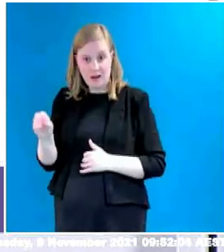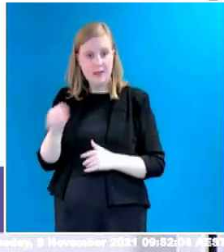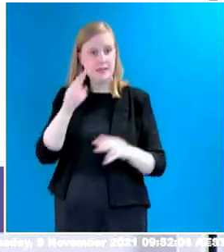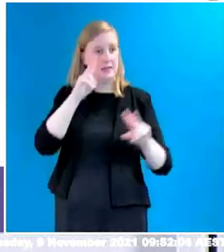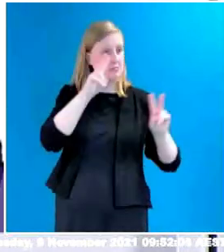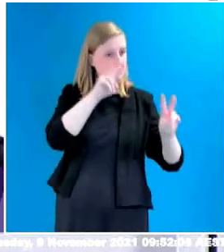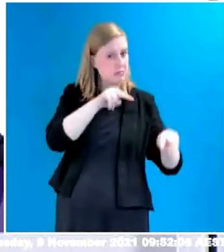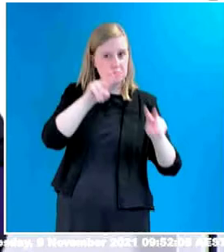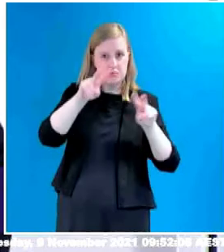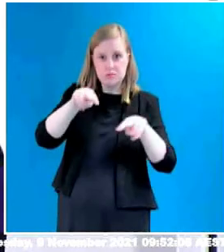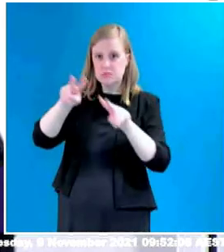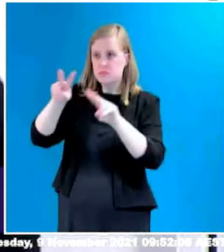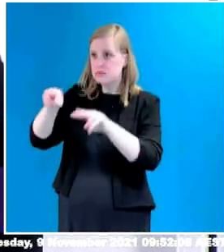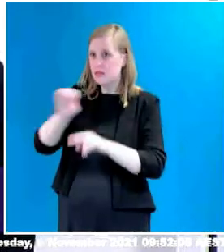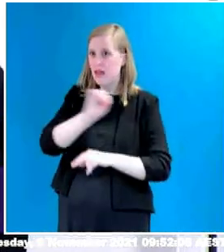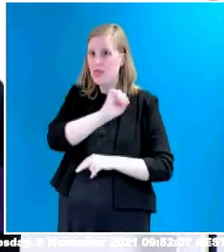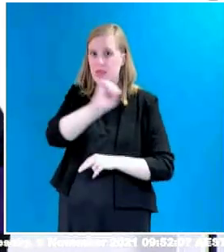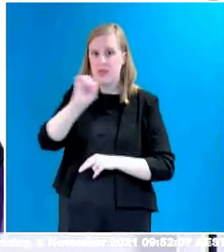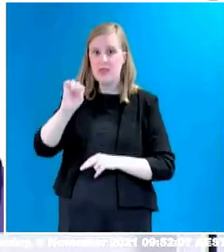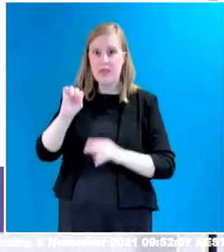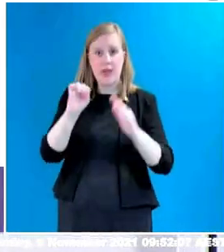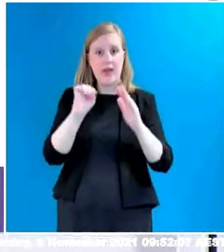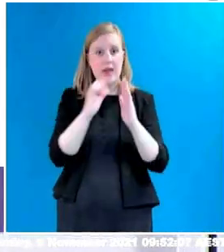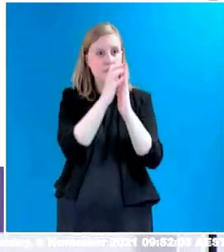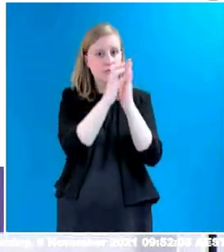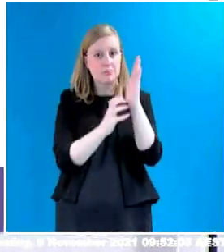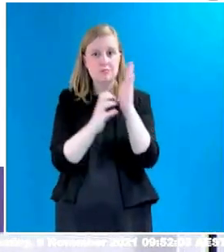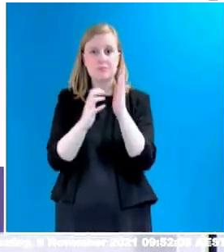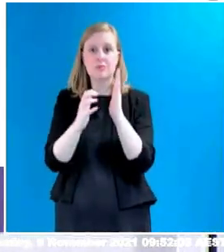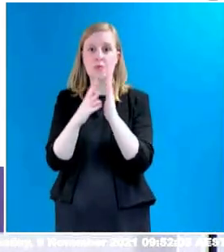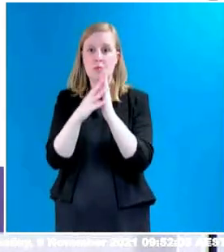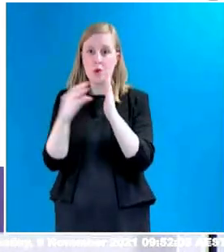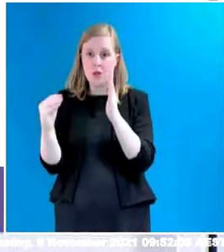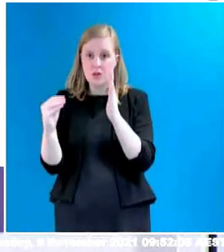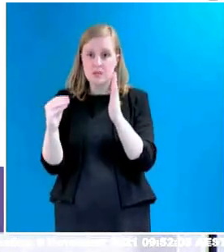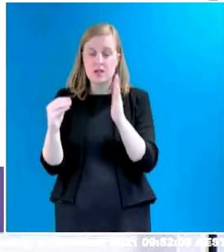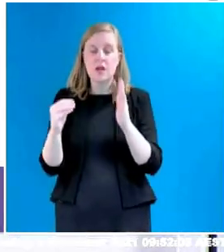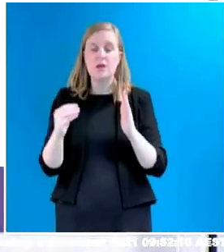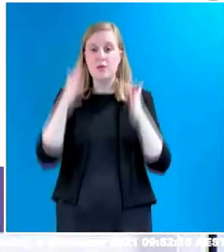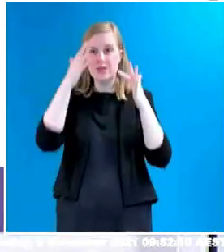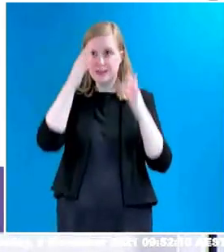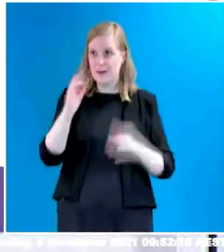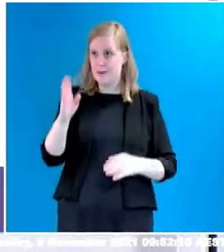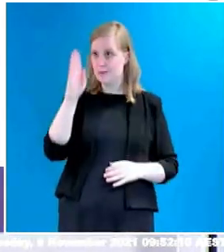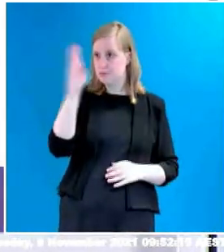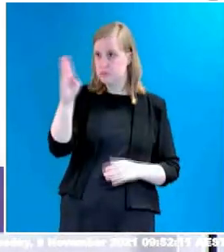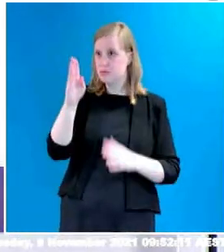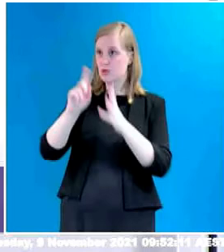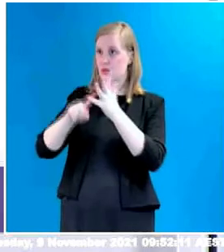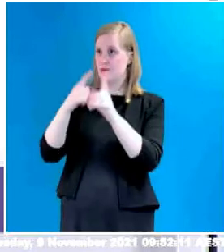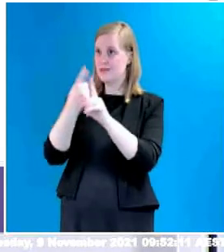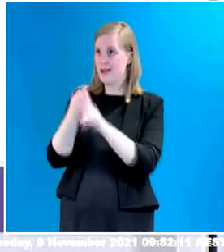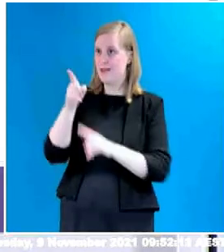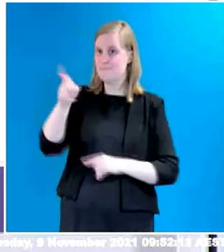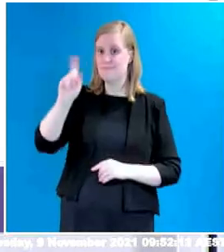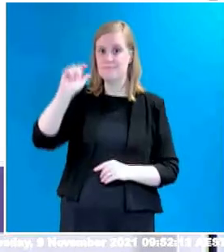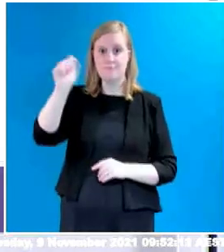with the model reflecting the model in the UK, being a model that is commonly